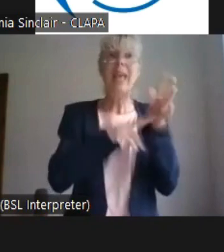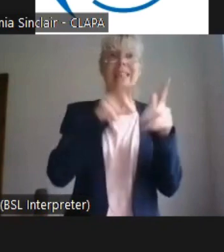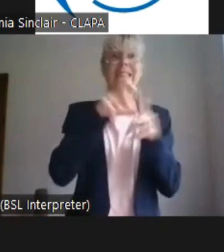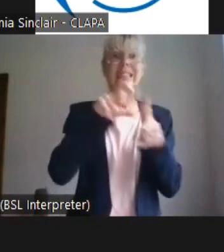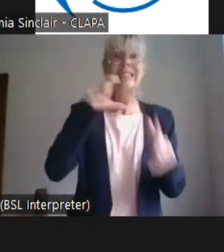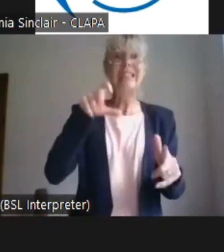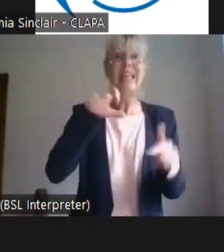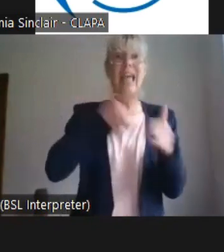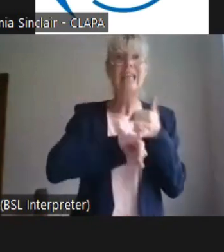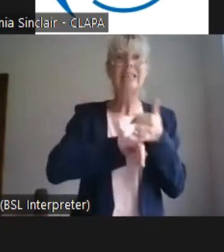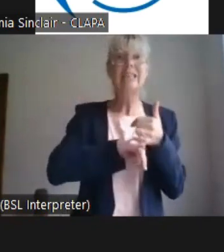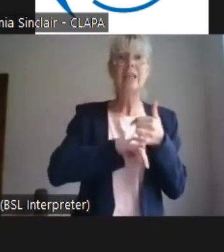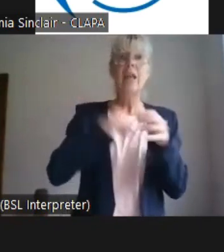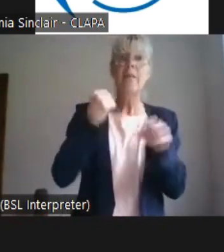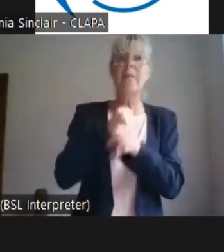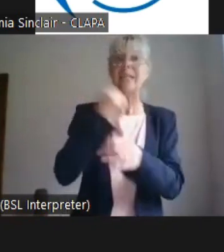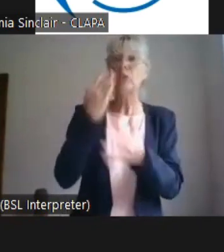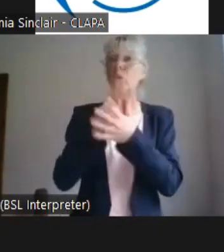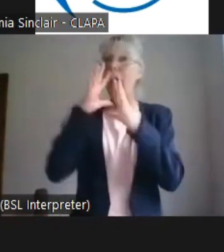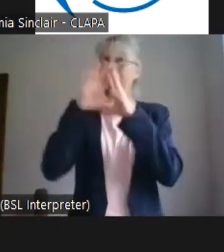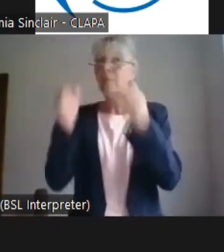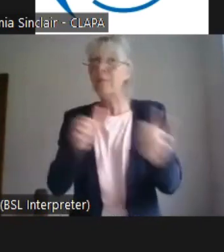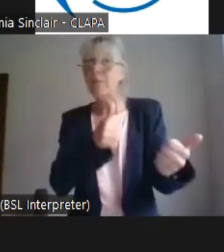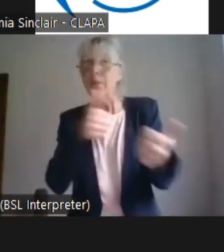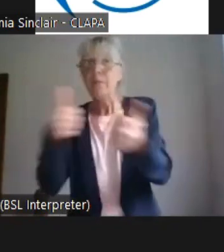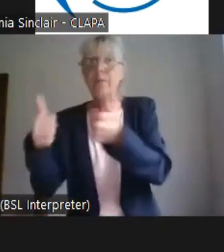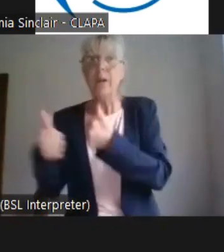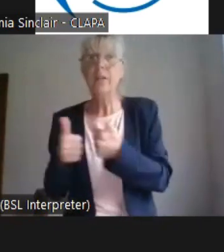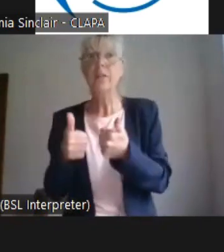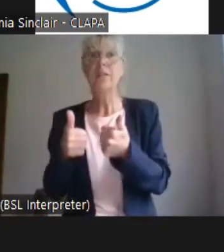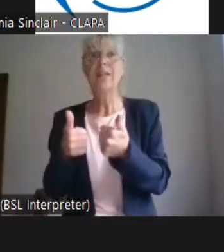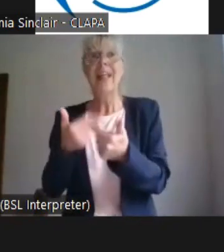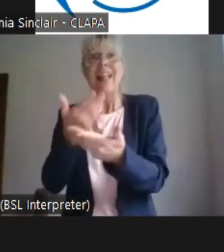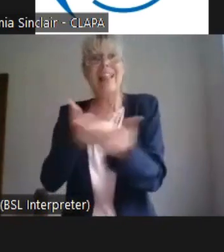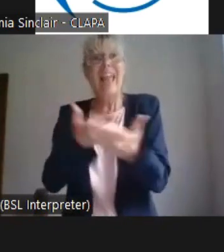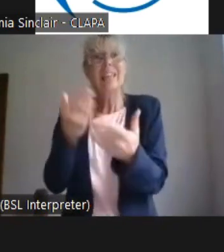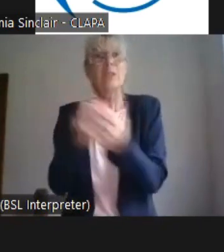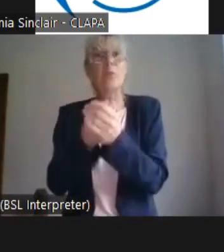okay in your classroom they'll have um they'll liaise with your teacher and the audiologist as